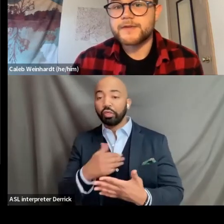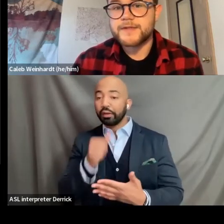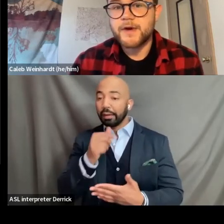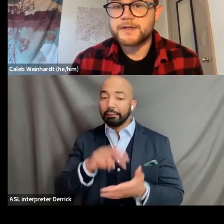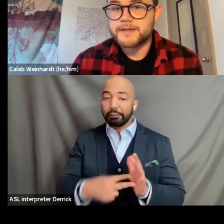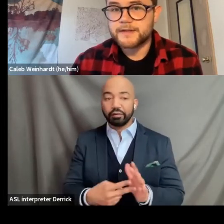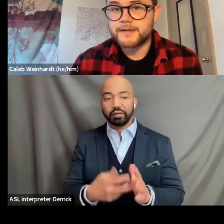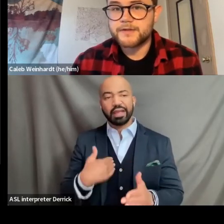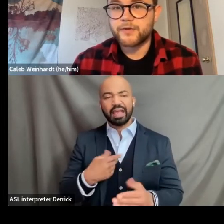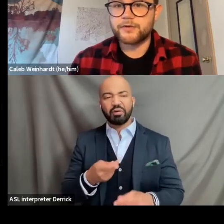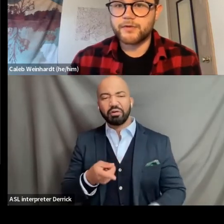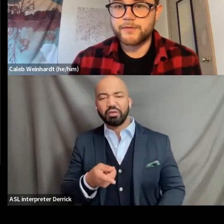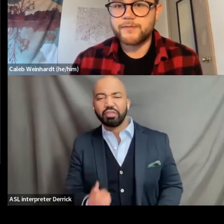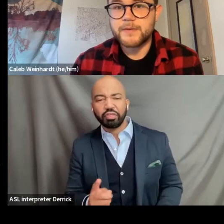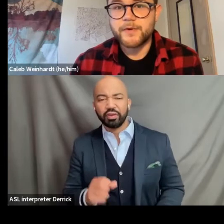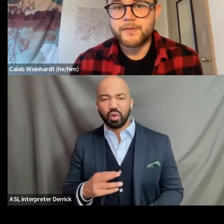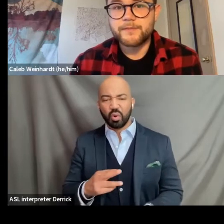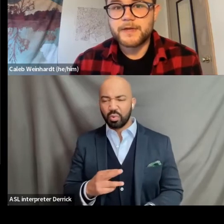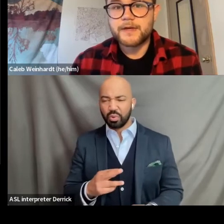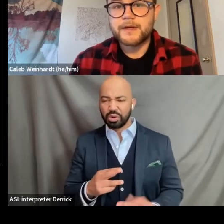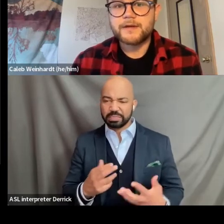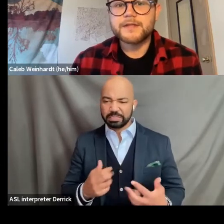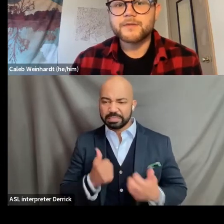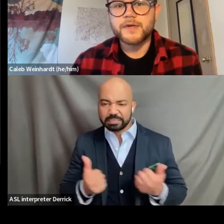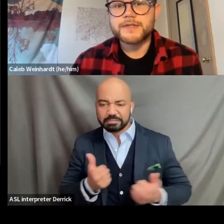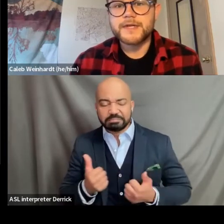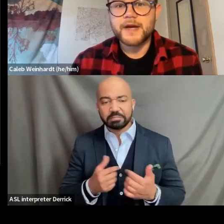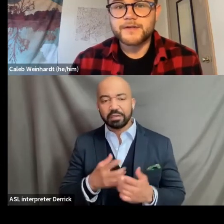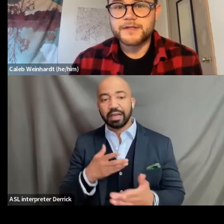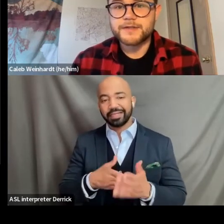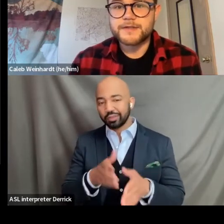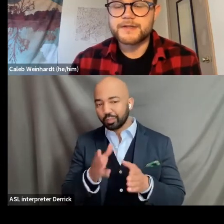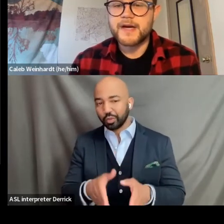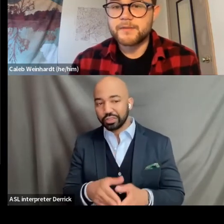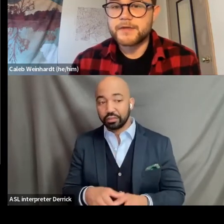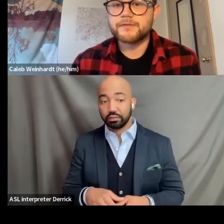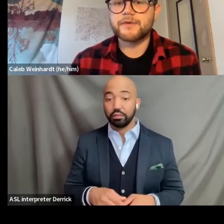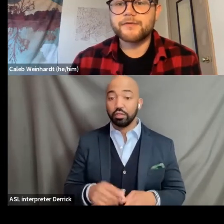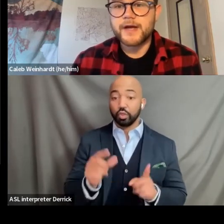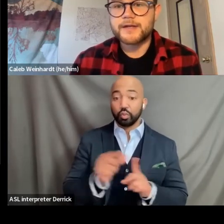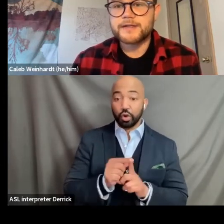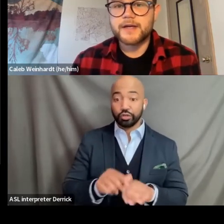or even some hostility toward a group of people. These words and actions establish, reflect